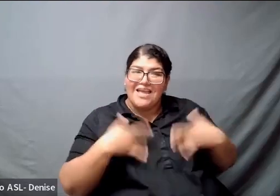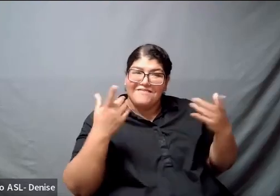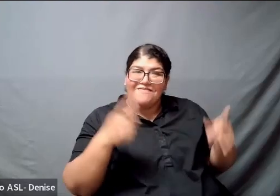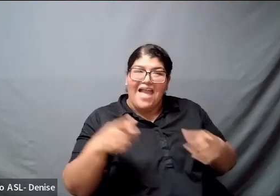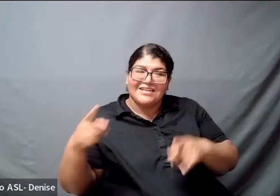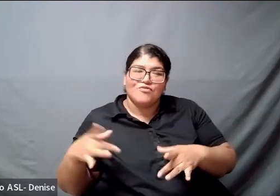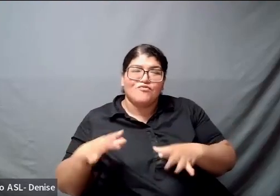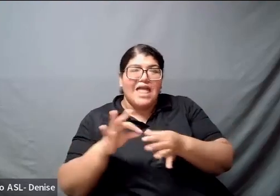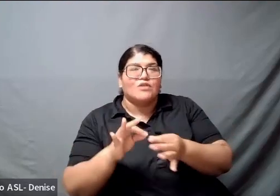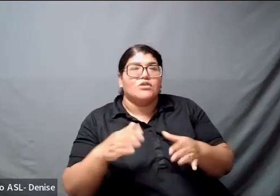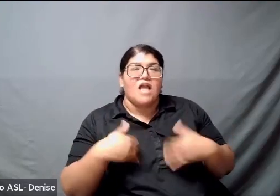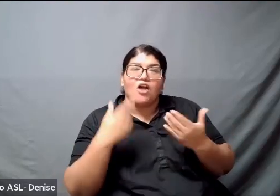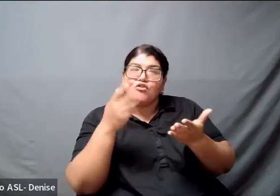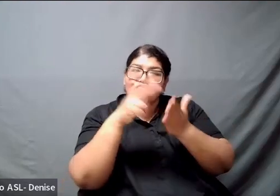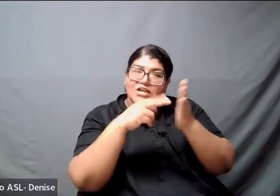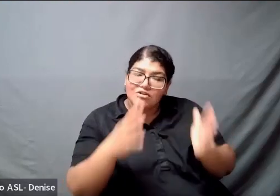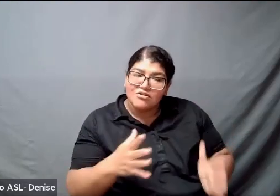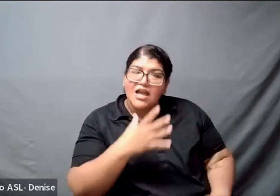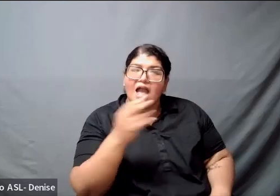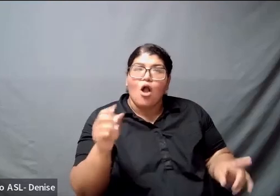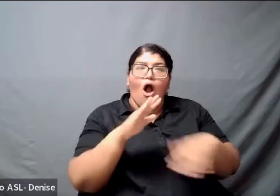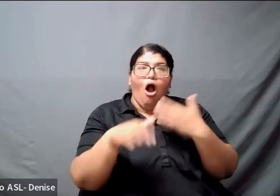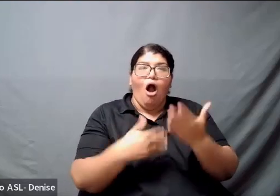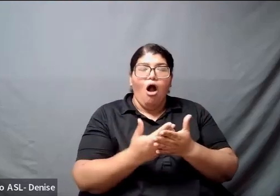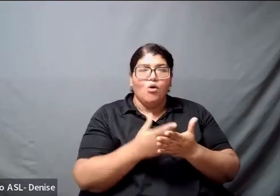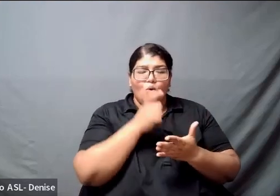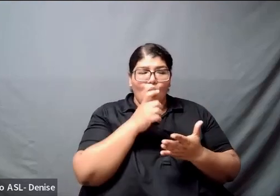readers, reader and also the kid in all of us who wants to be read too.